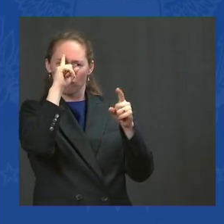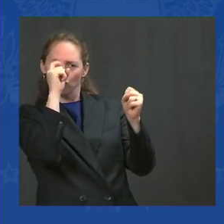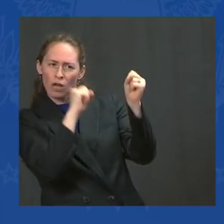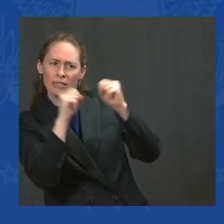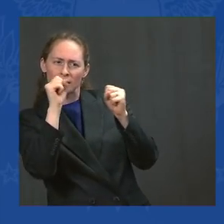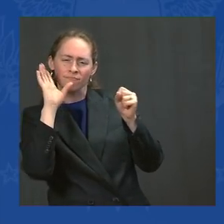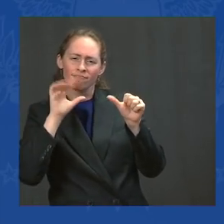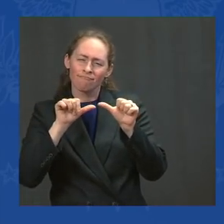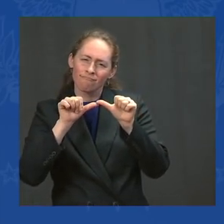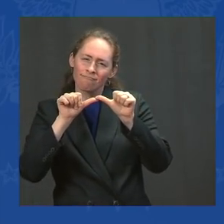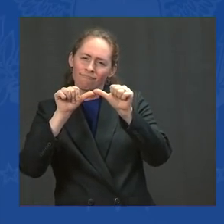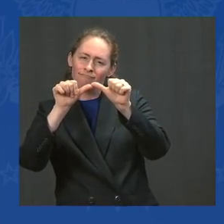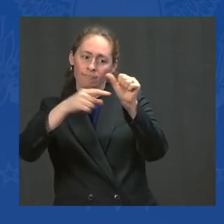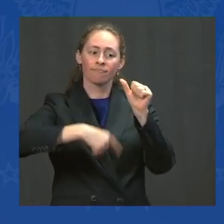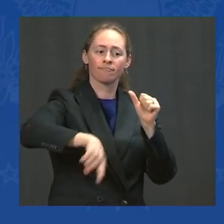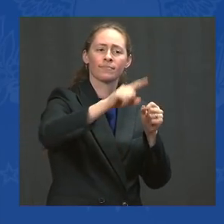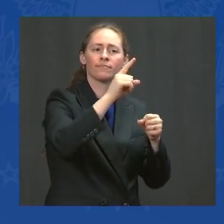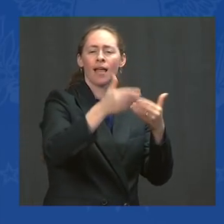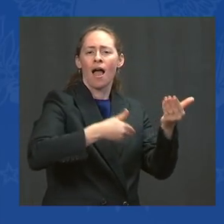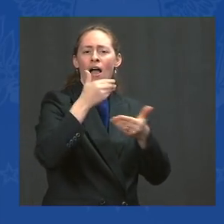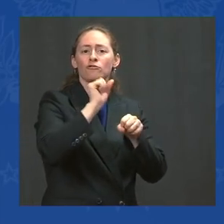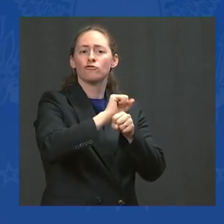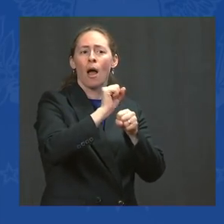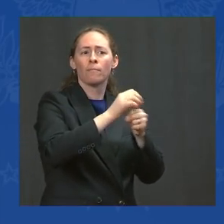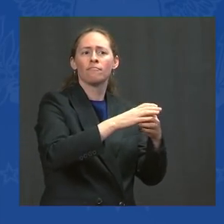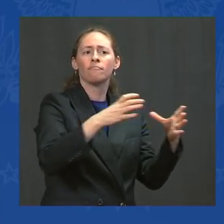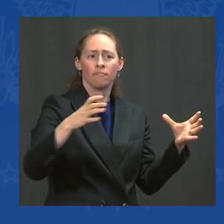and grow wages and keep prices affordable for the long term.